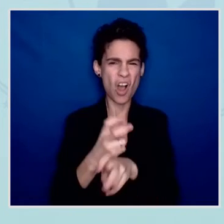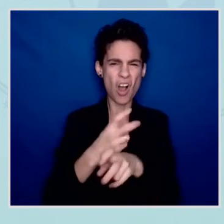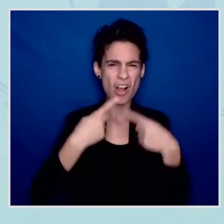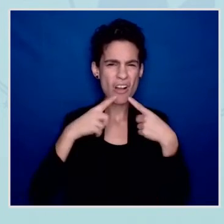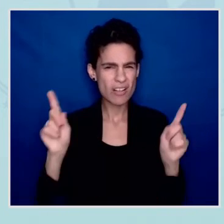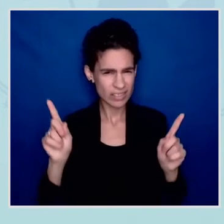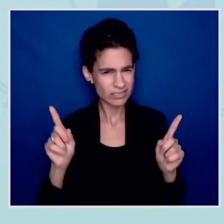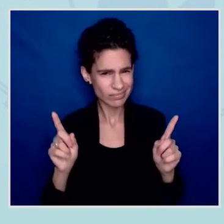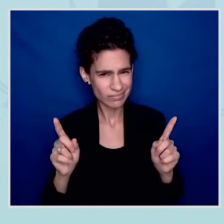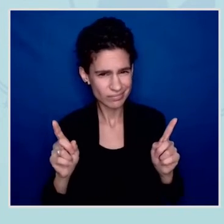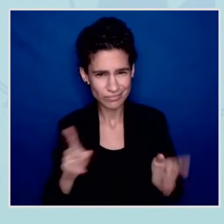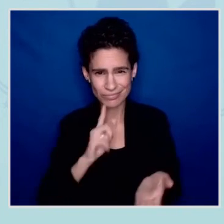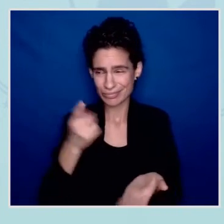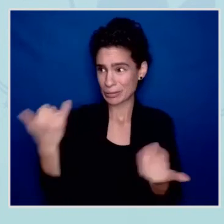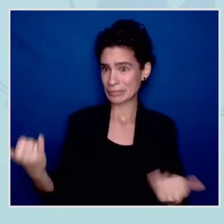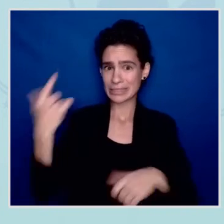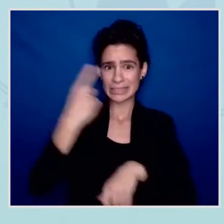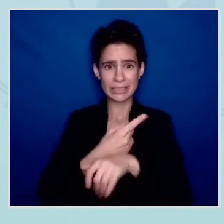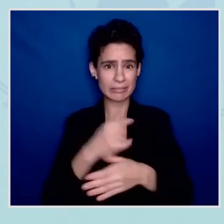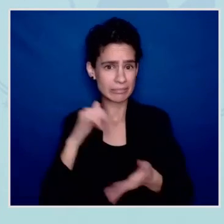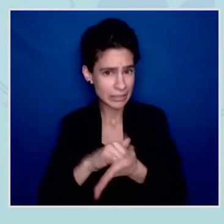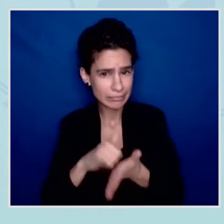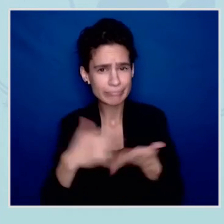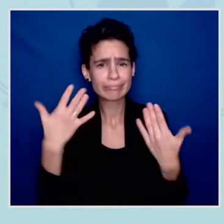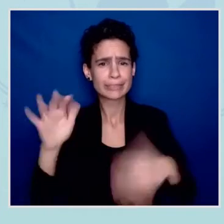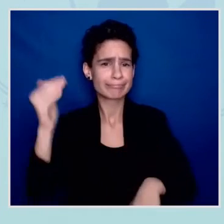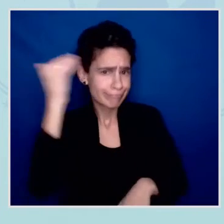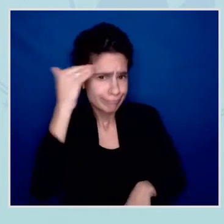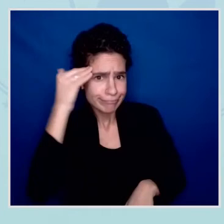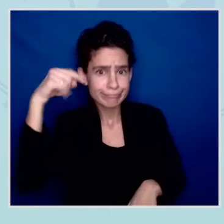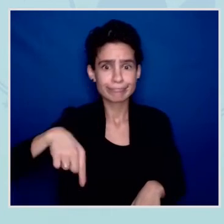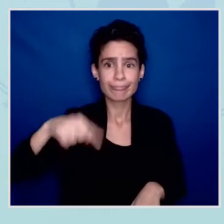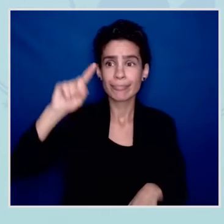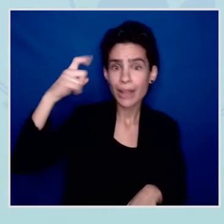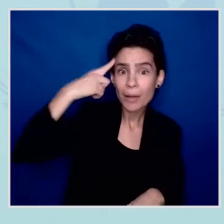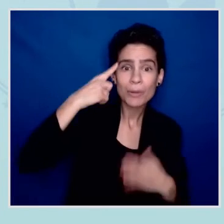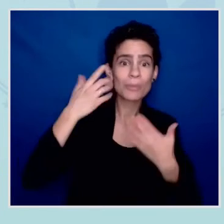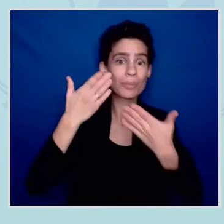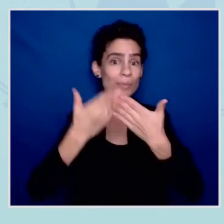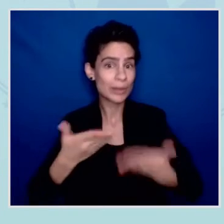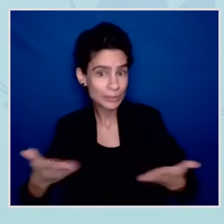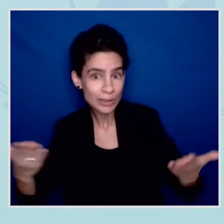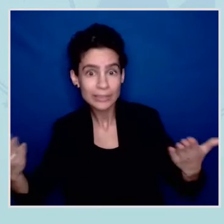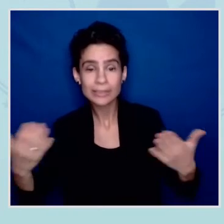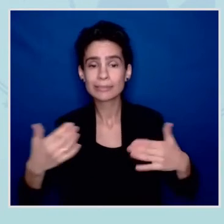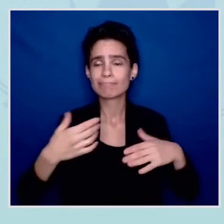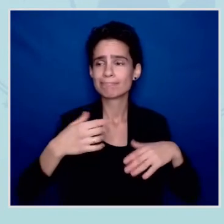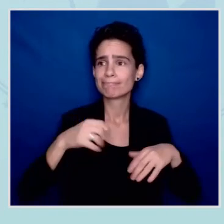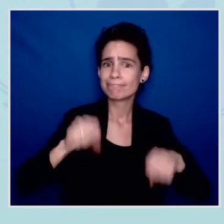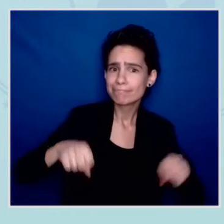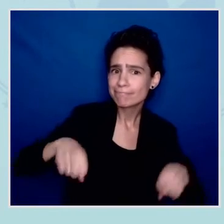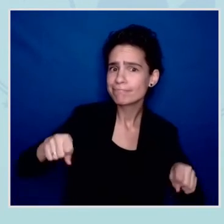BUT FOR TOO MANY PEOPLE IN THIS COUNTRY, THE CHANCE TO START AND GROW A BUSINESS, TO TAKE THEIR IDEA INTO MARKET AND SELL ALL OVER THE WORLD REMAINS